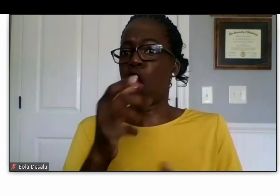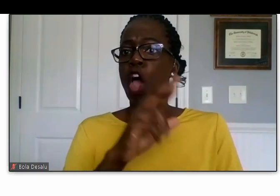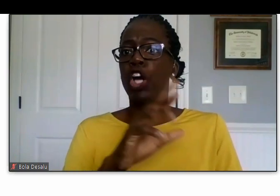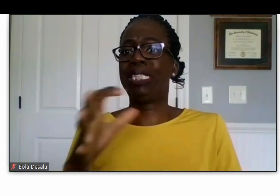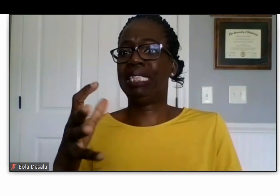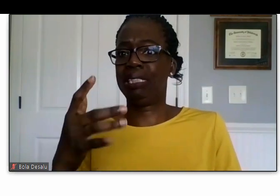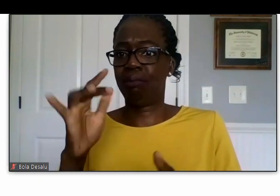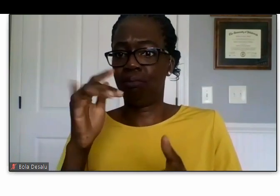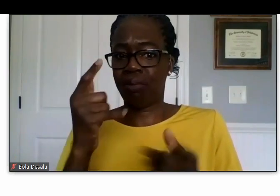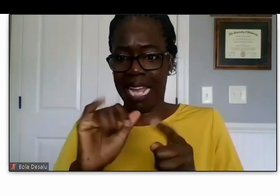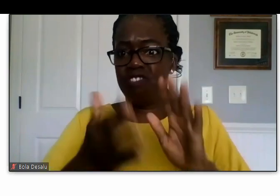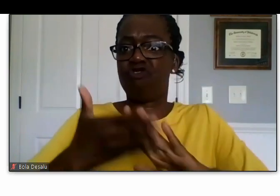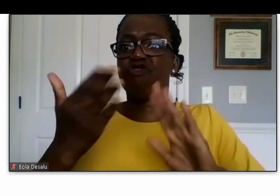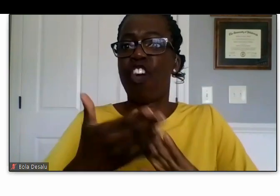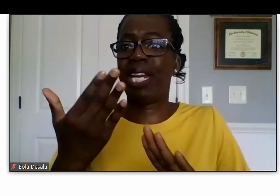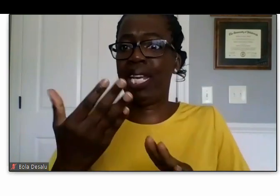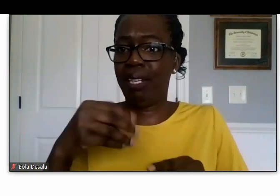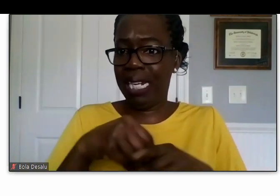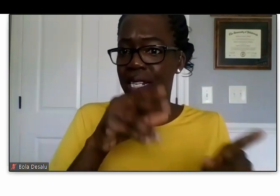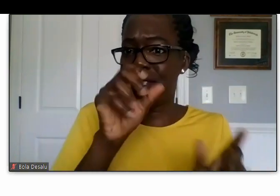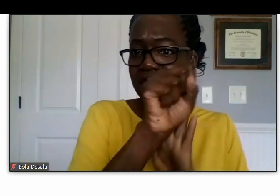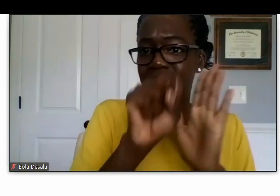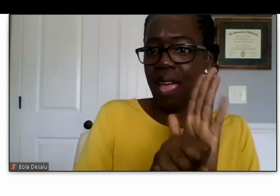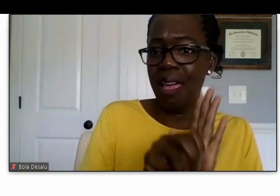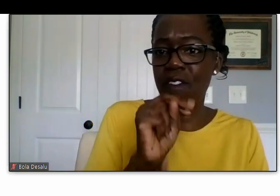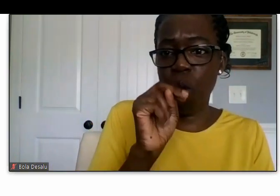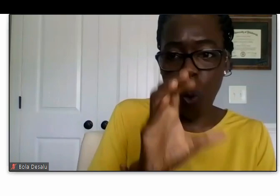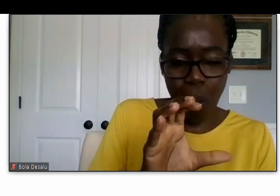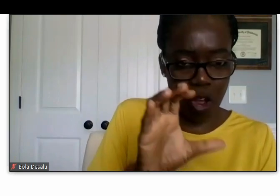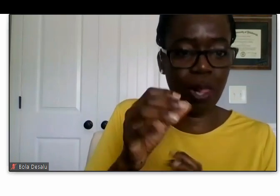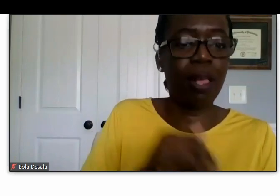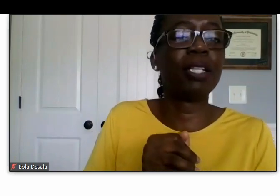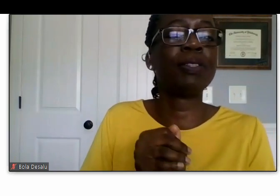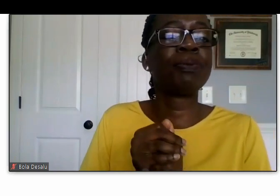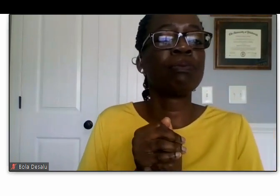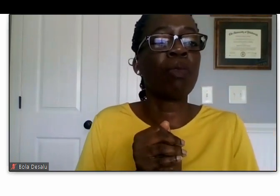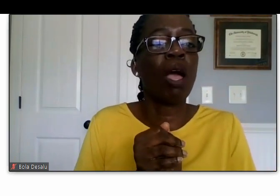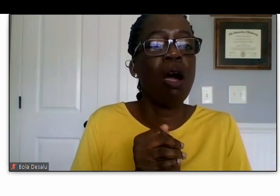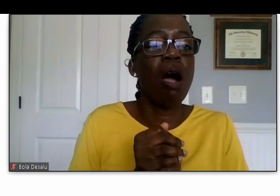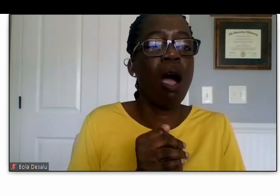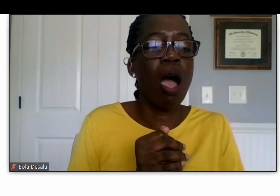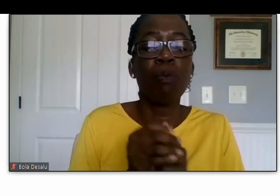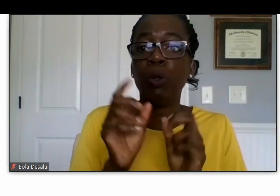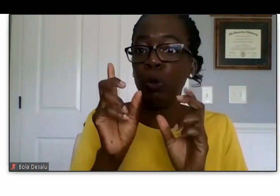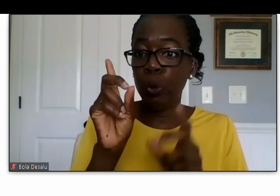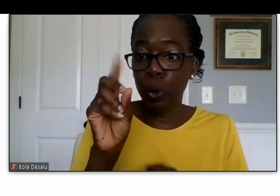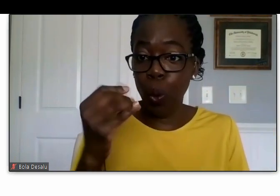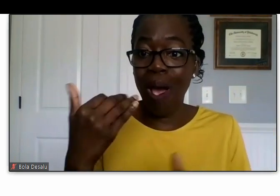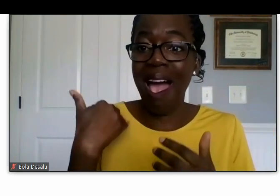and watch the meeting while it's running even though you're in another state but